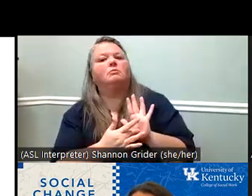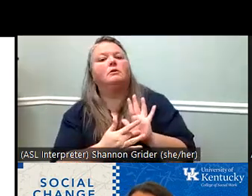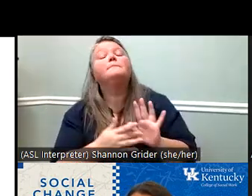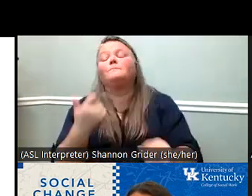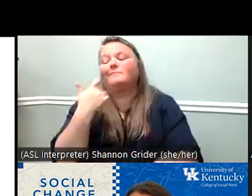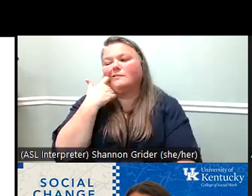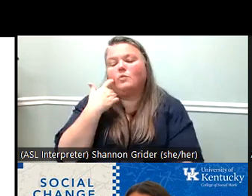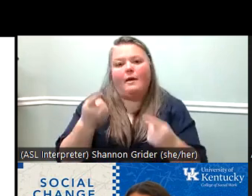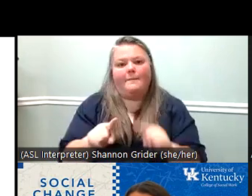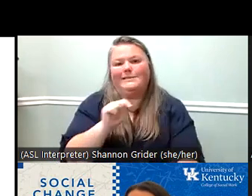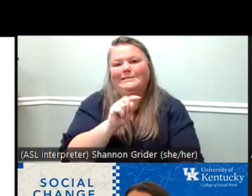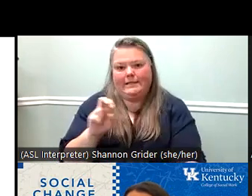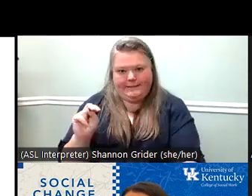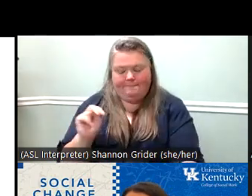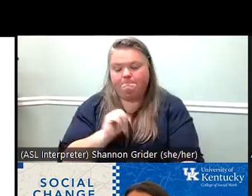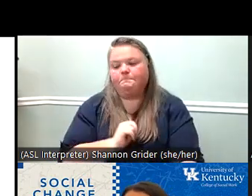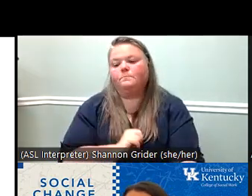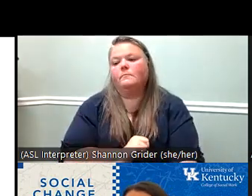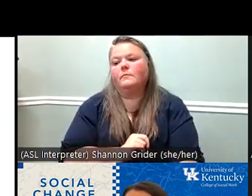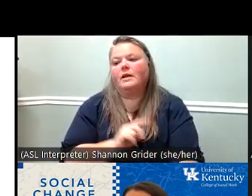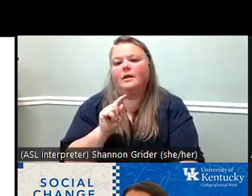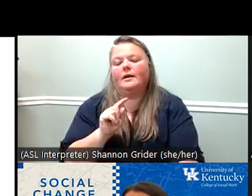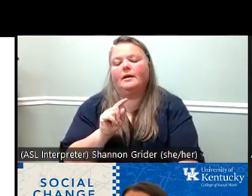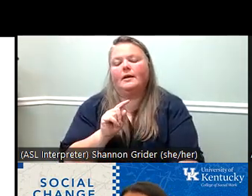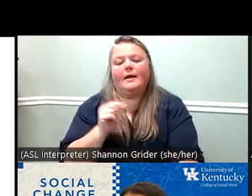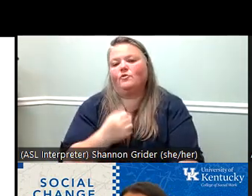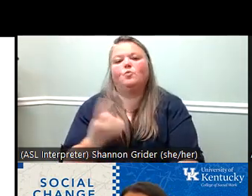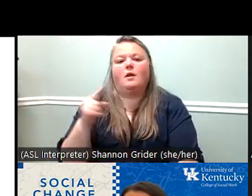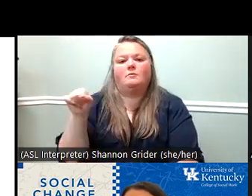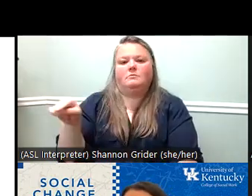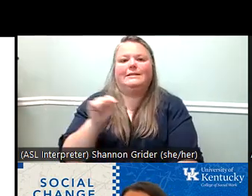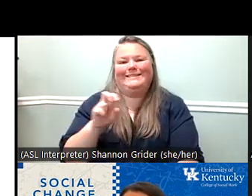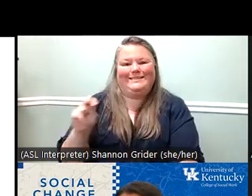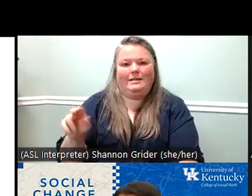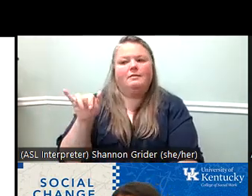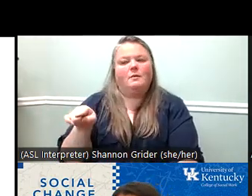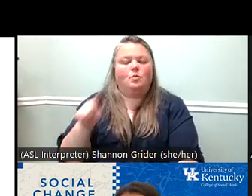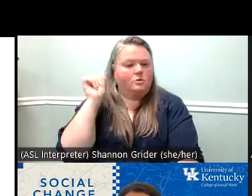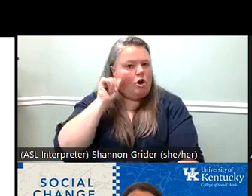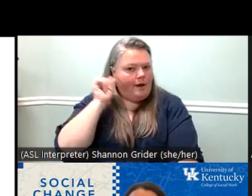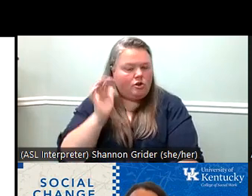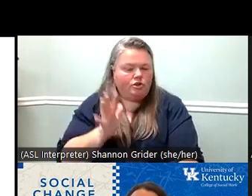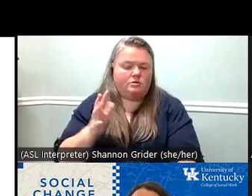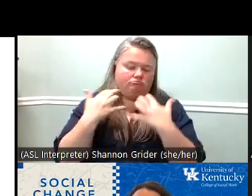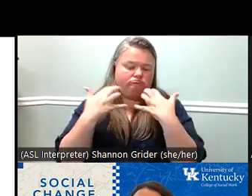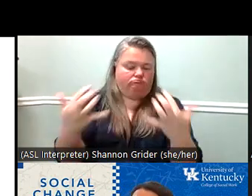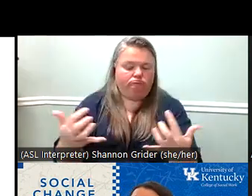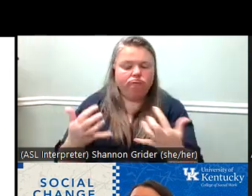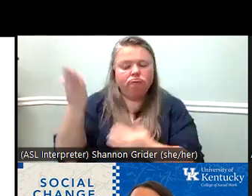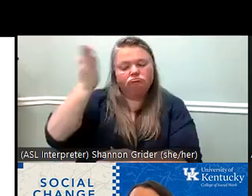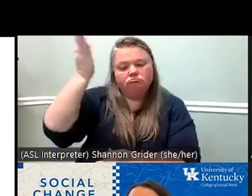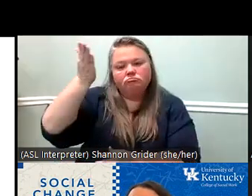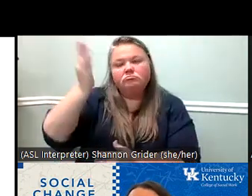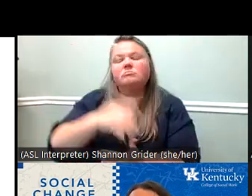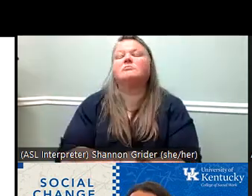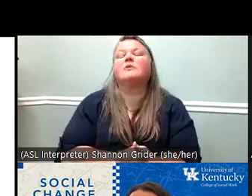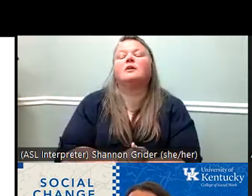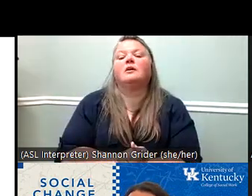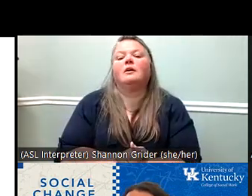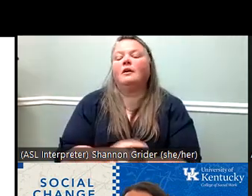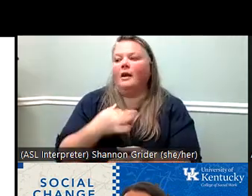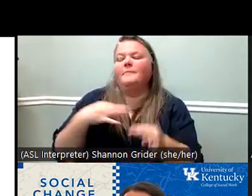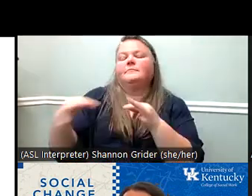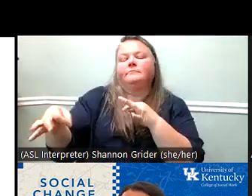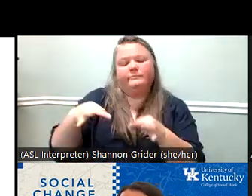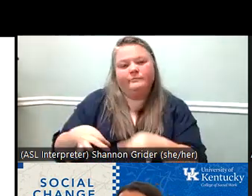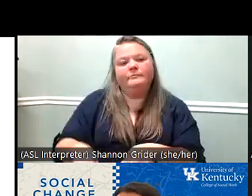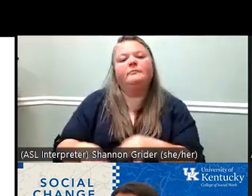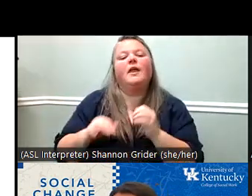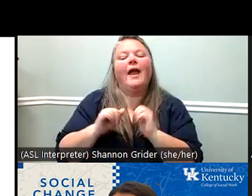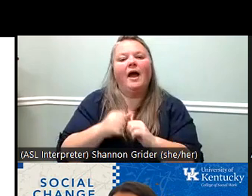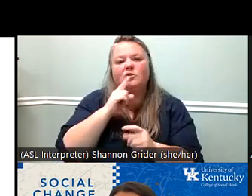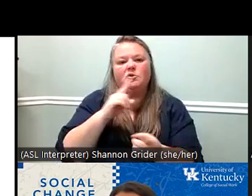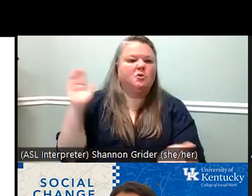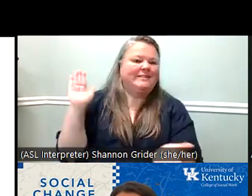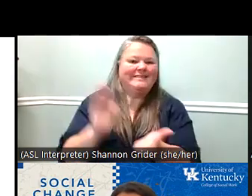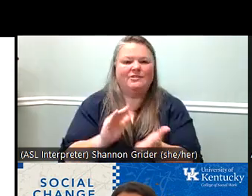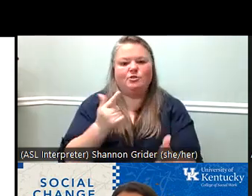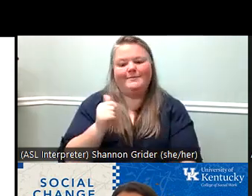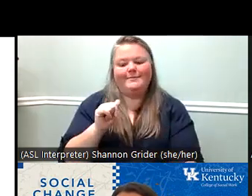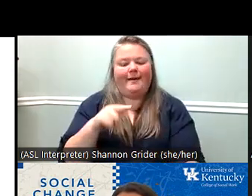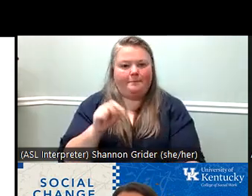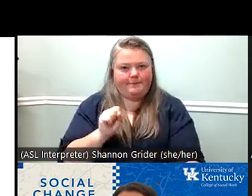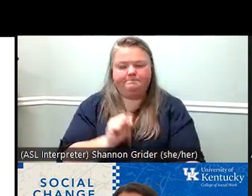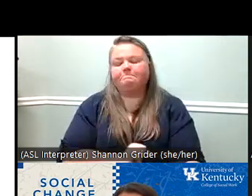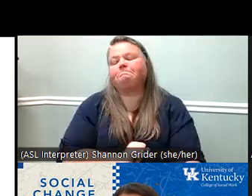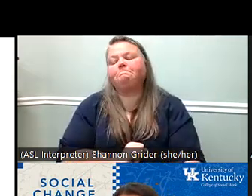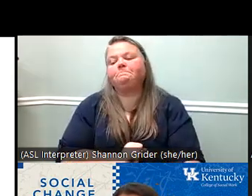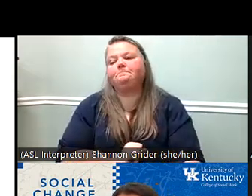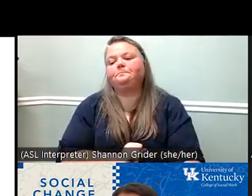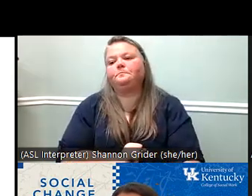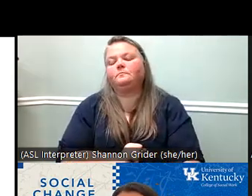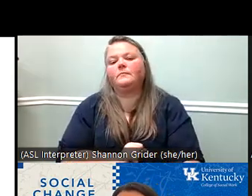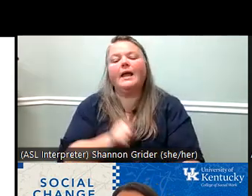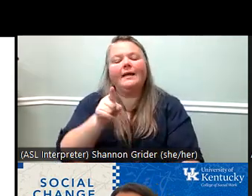THEM HOW THEY CAN INCREASE ACCESSIBILITY FOR THEIR PATIENTS TO RECEIVE MENTAL HEALTH TREATMENT, I HAVE HAD PEOPLE WHO LITERALLY HAVE STOPPED ME MID PRESENTATION, FOR